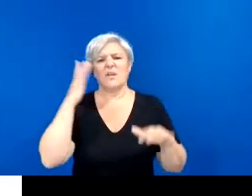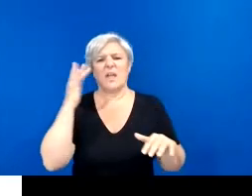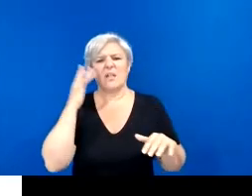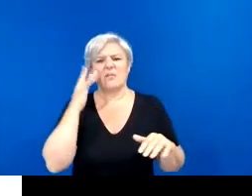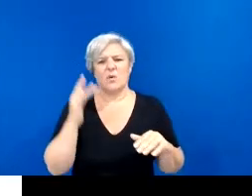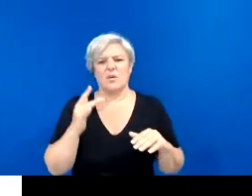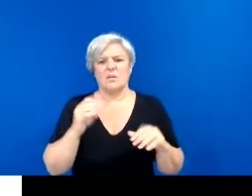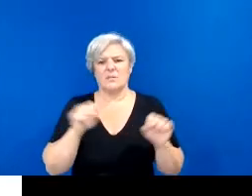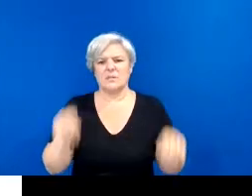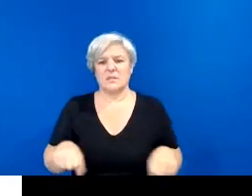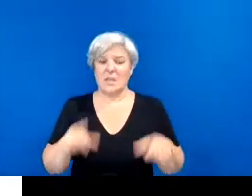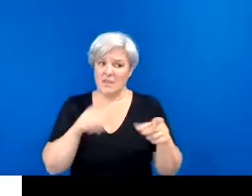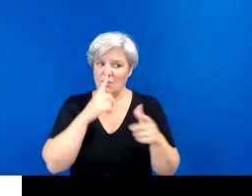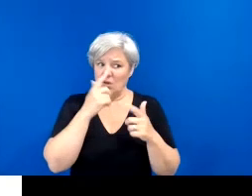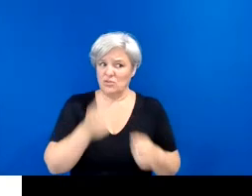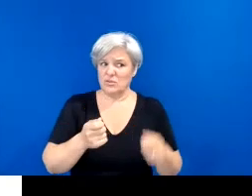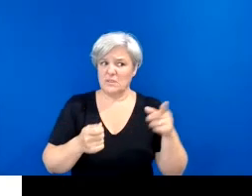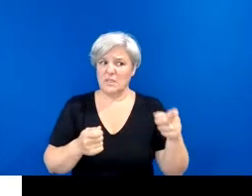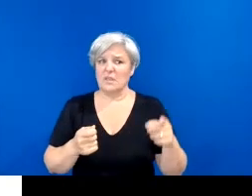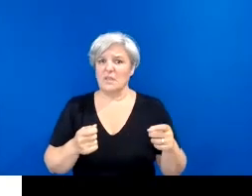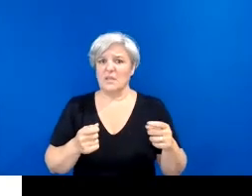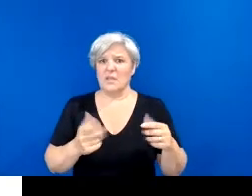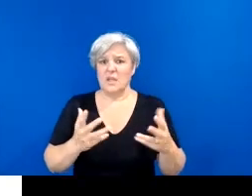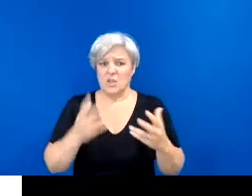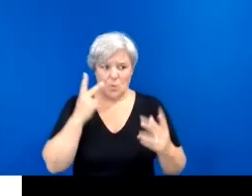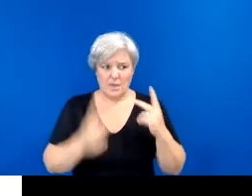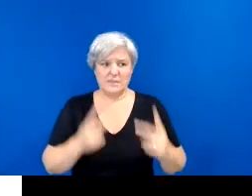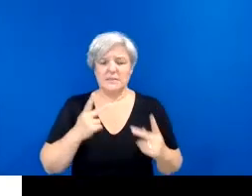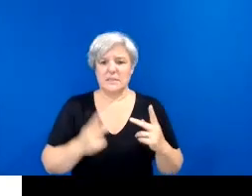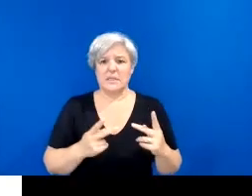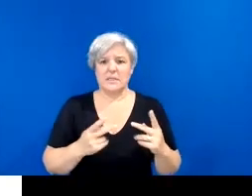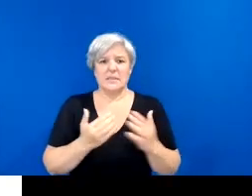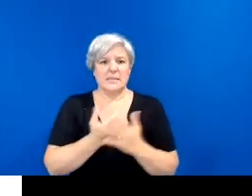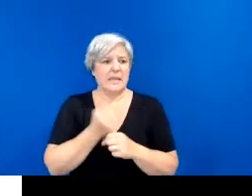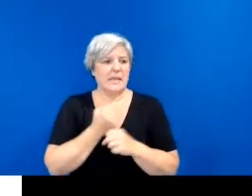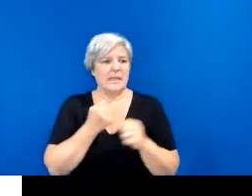So if you're interested in seeing those or getting those newsletters, let me know